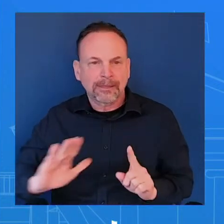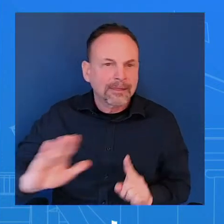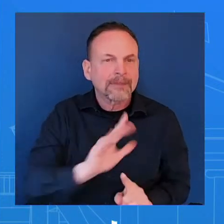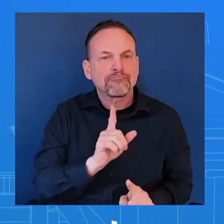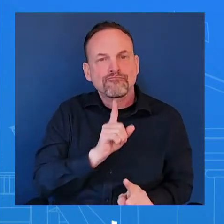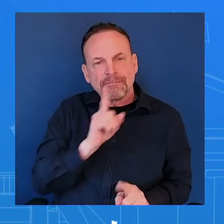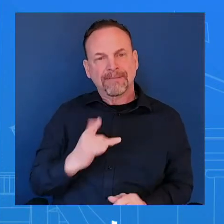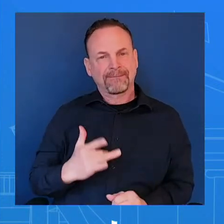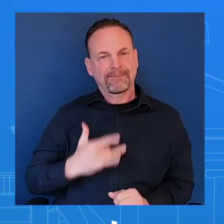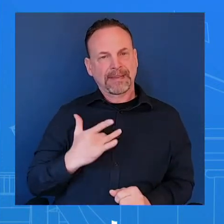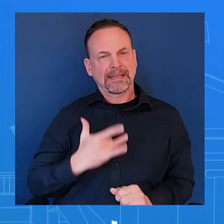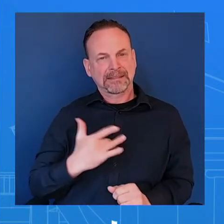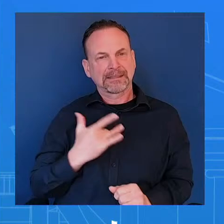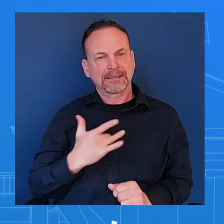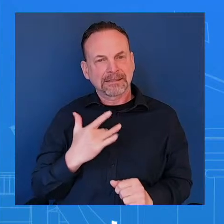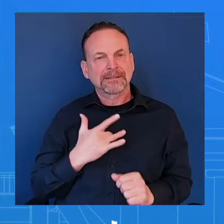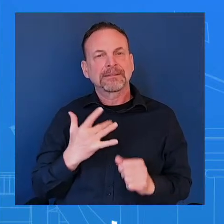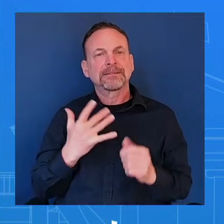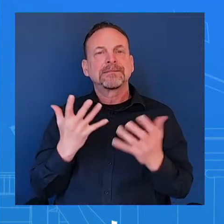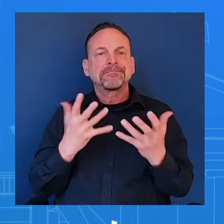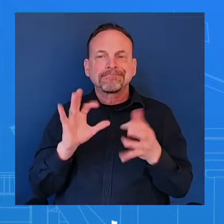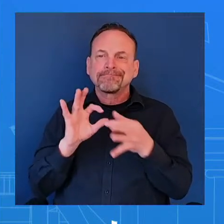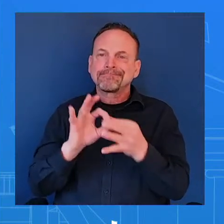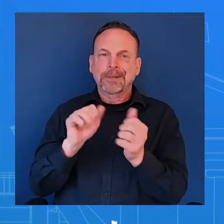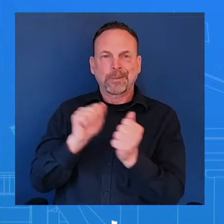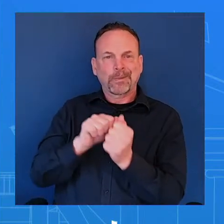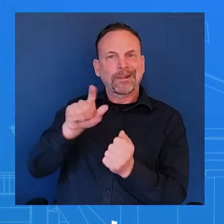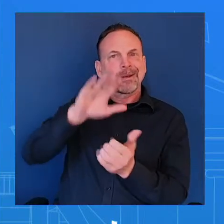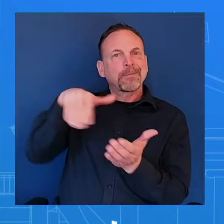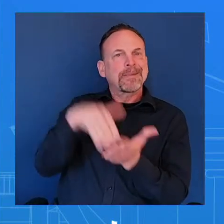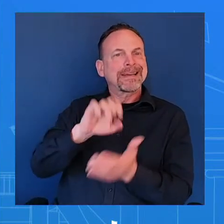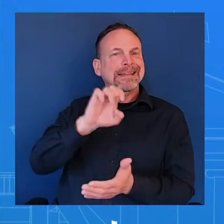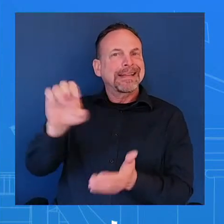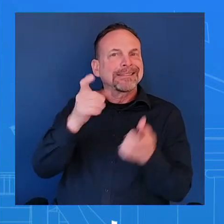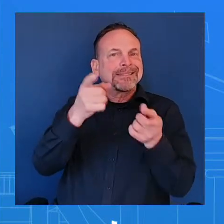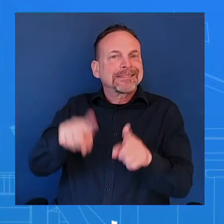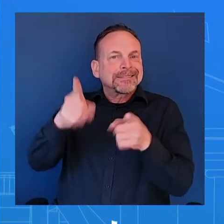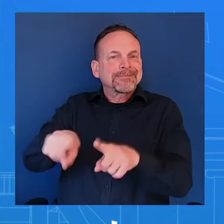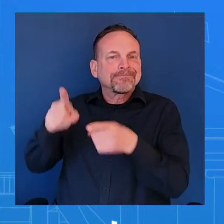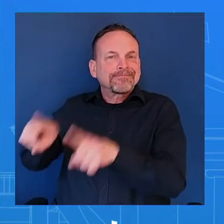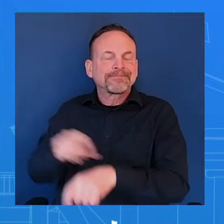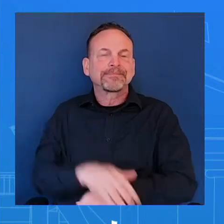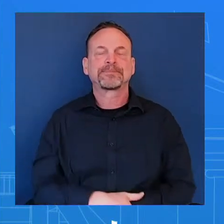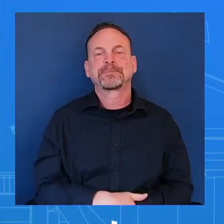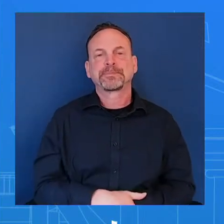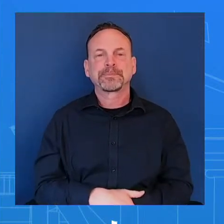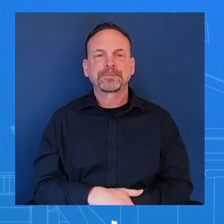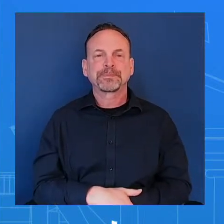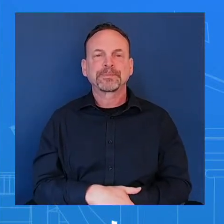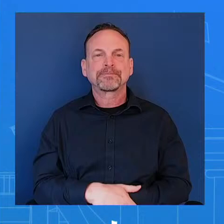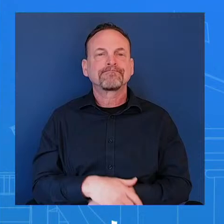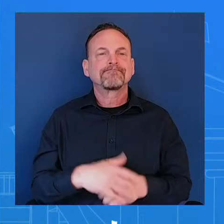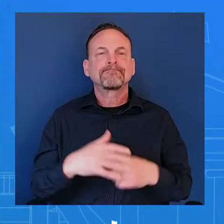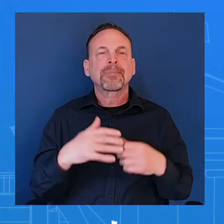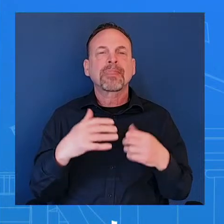I don't have a -- a process to lay out how the list came about, and so I, you know, don't have anything to --